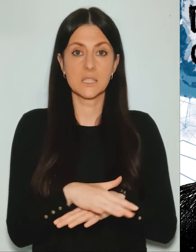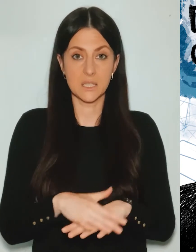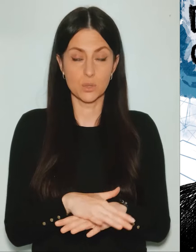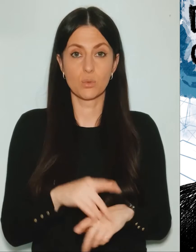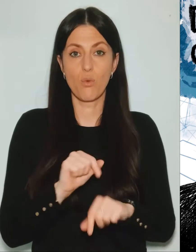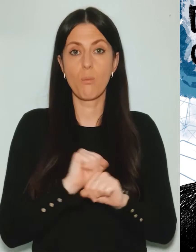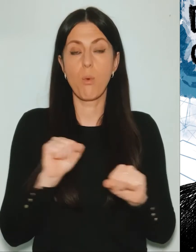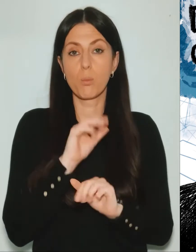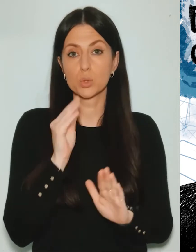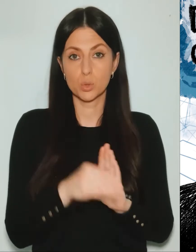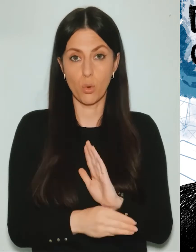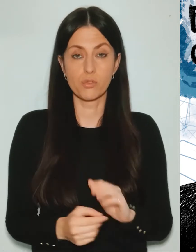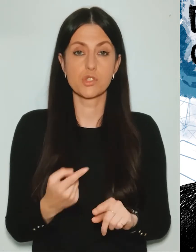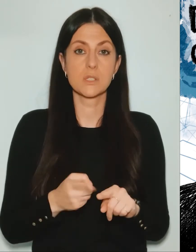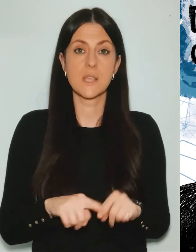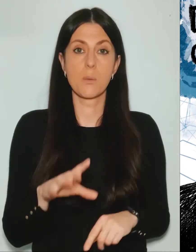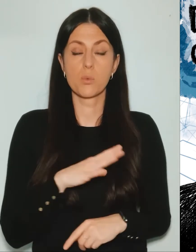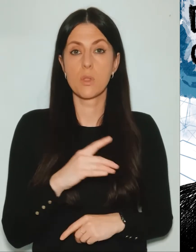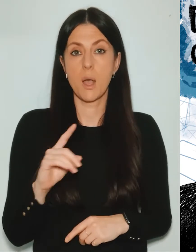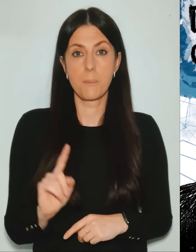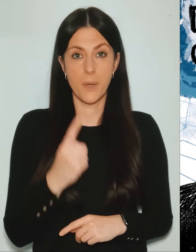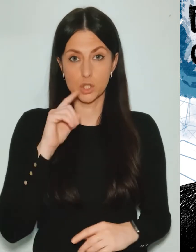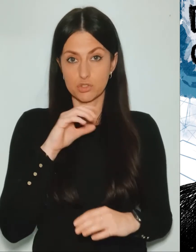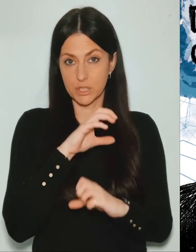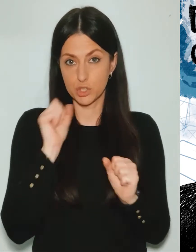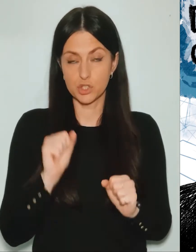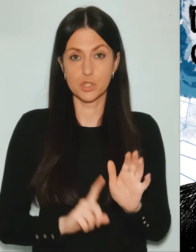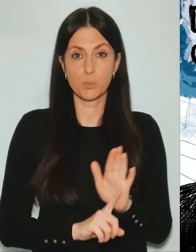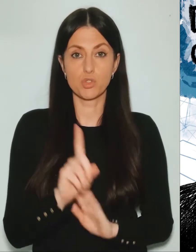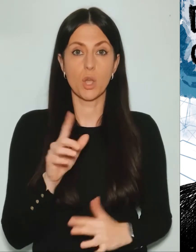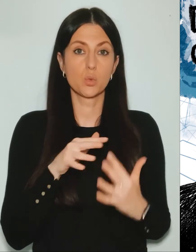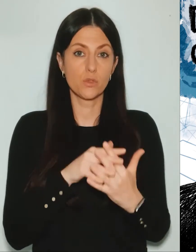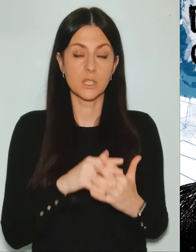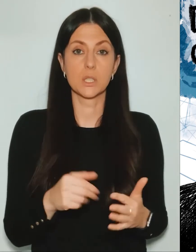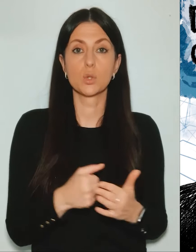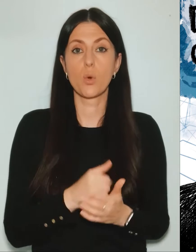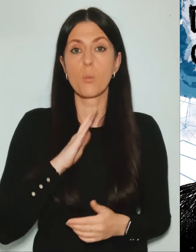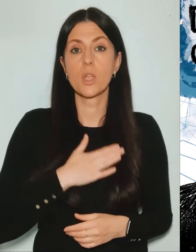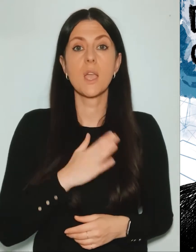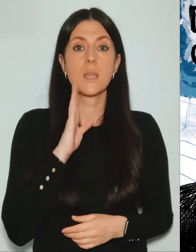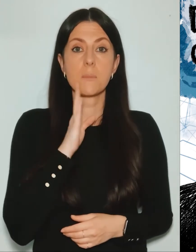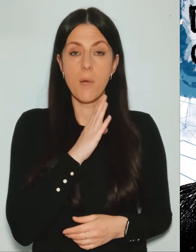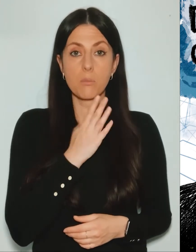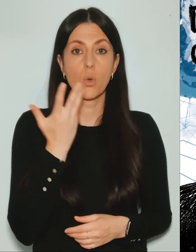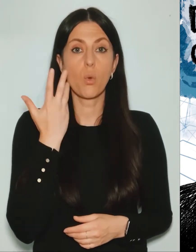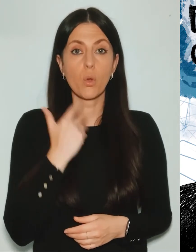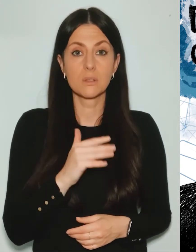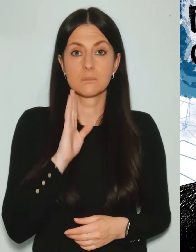And it was the first night since the beginning of the war for my mother when she slept in silence and warmth.